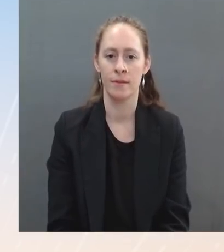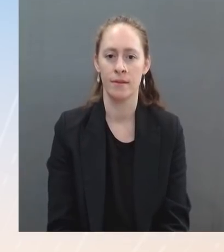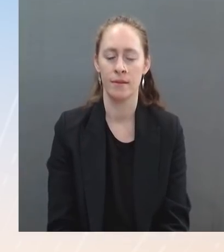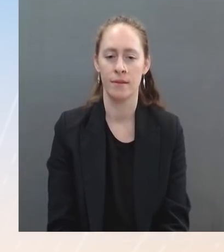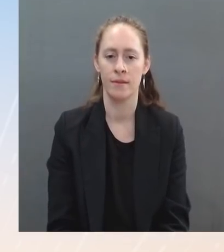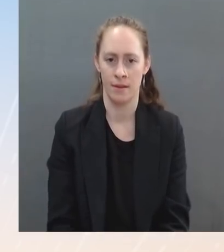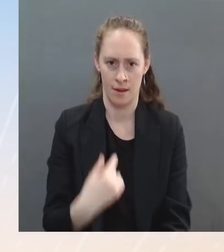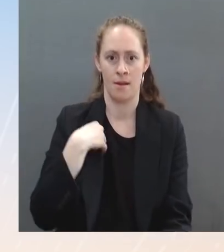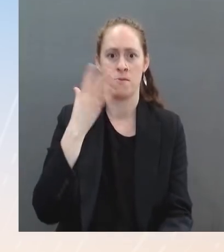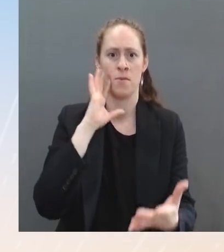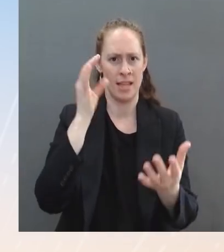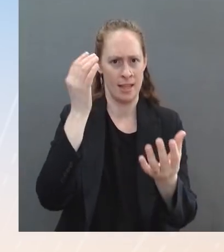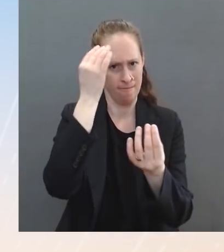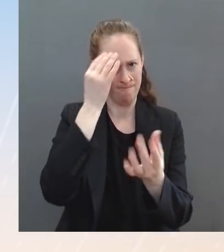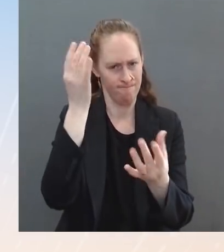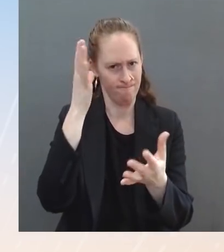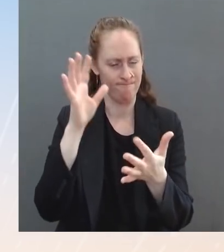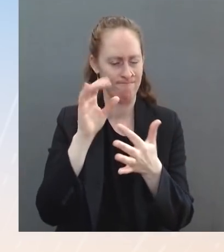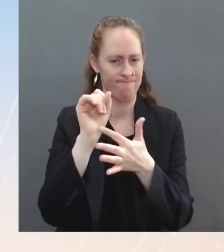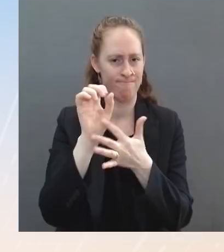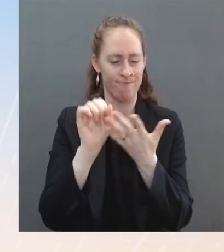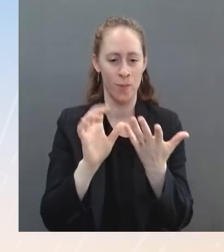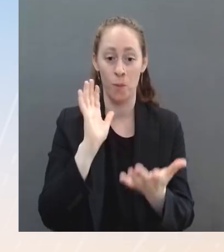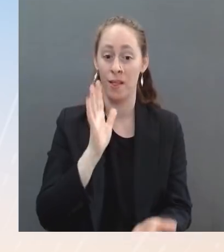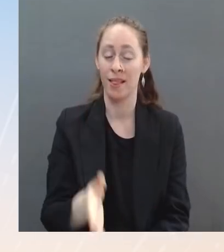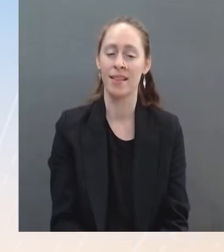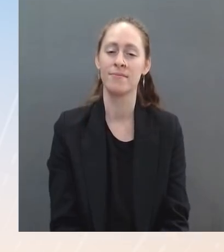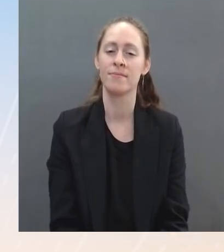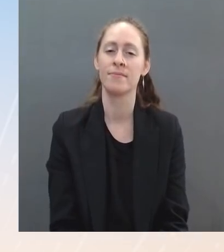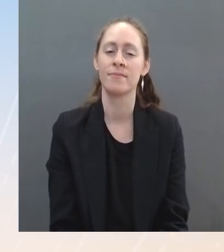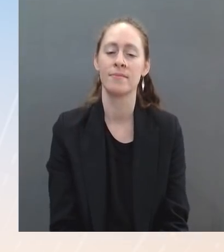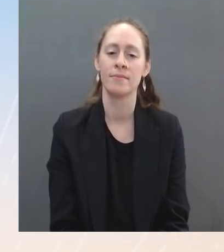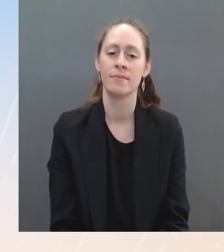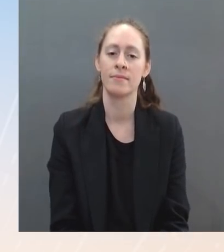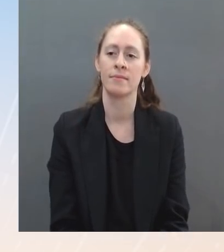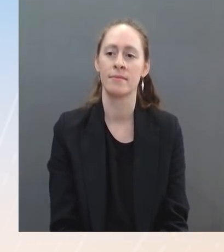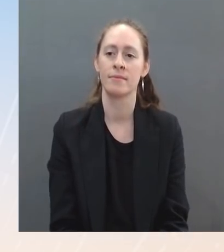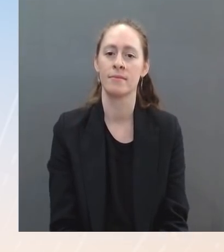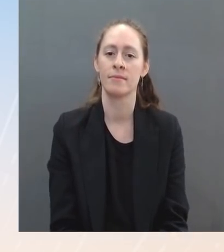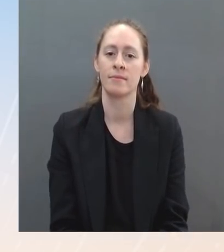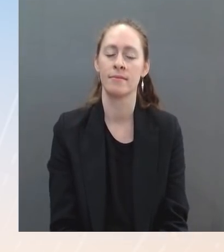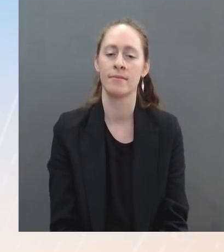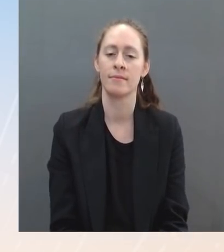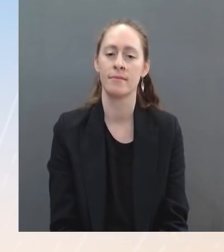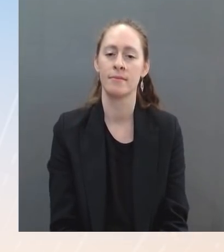so just bear with me. So, today we're marking Transgender -- the Transgender Day of Visibility